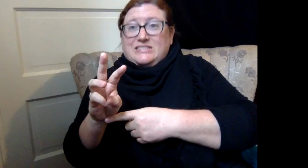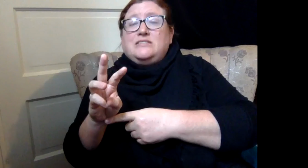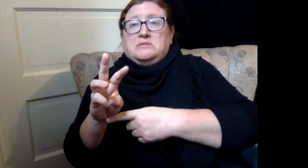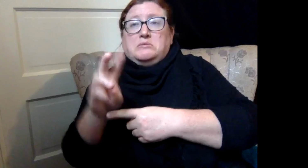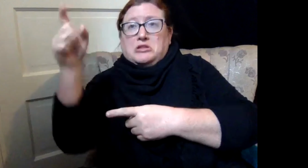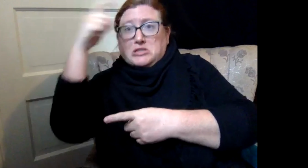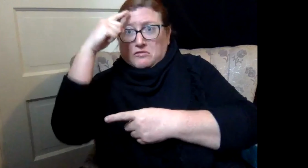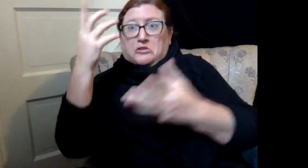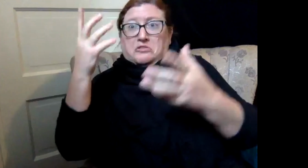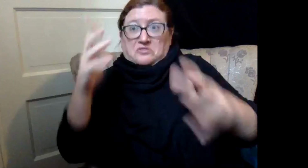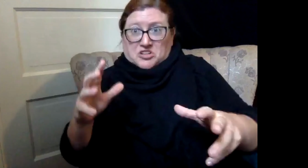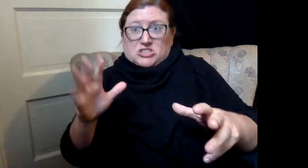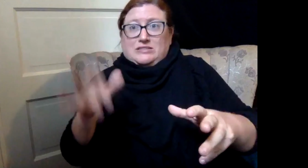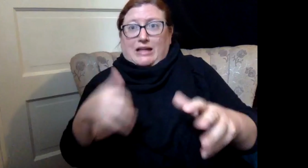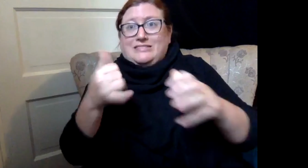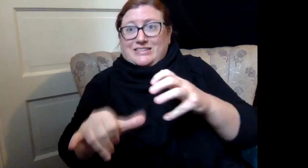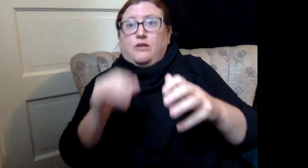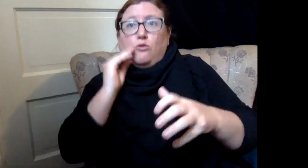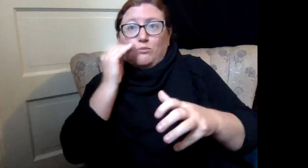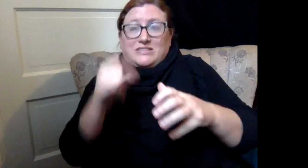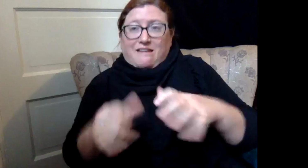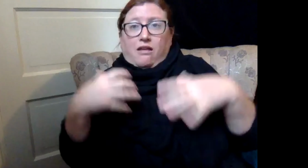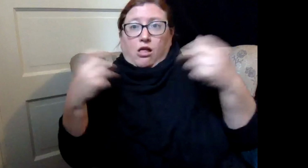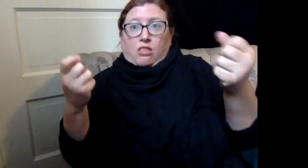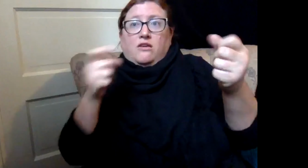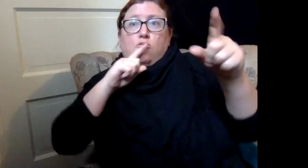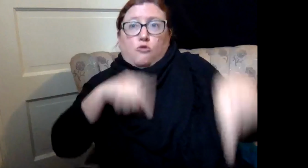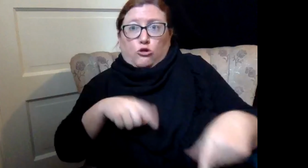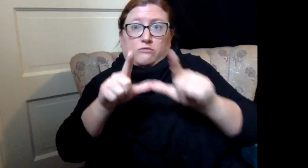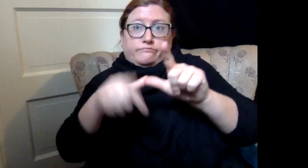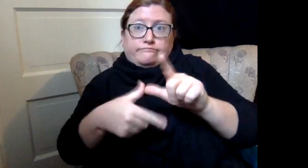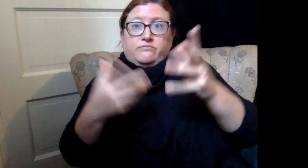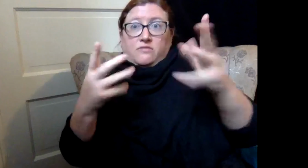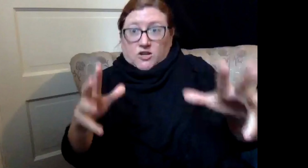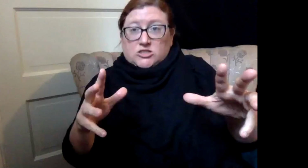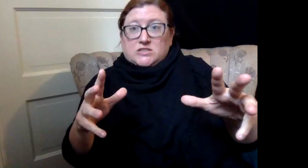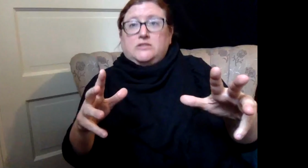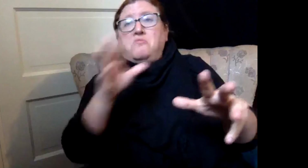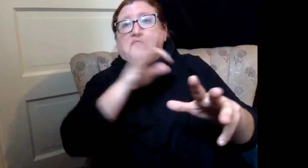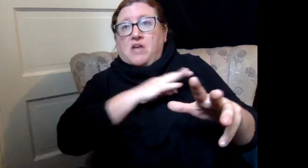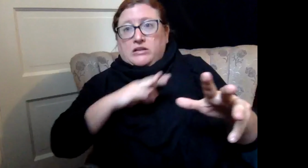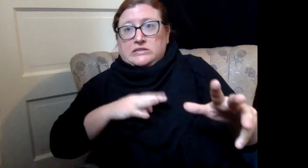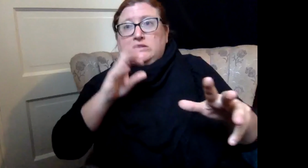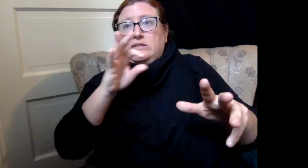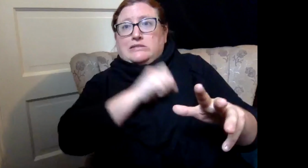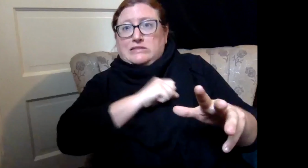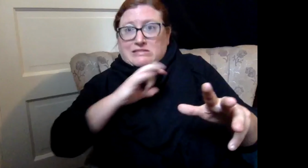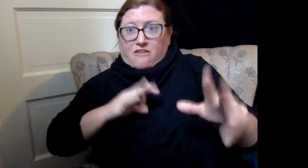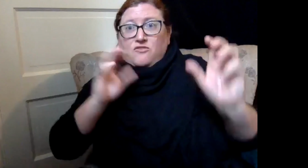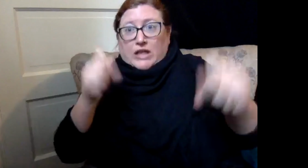should work remotely. After the government nor lifts the stay home stay healthy order, yes, then faculty and staff